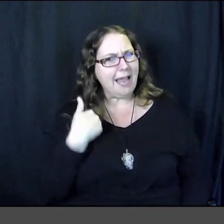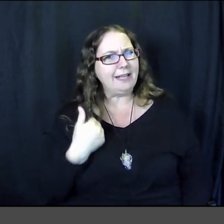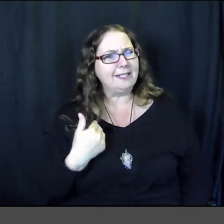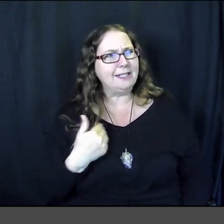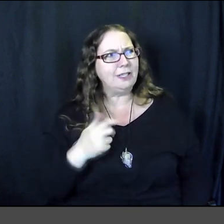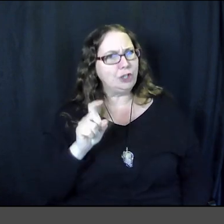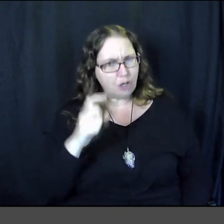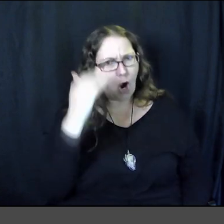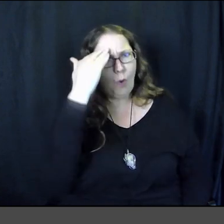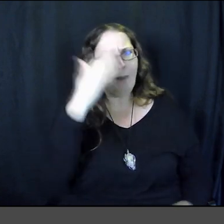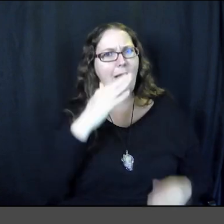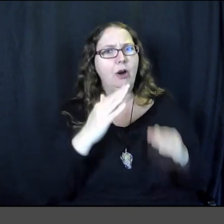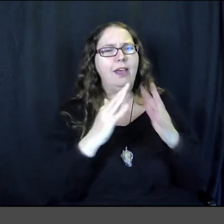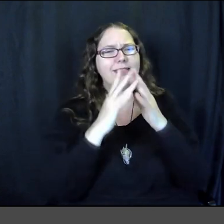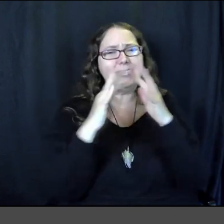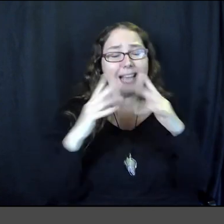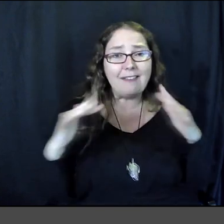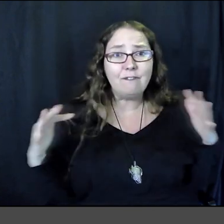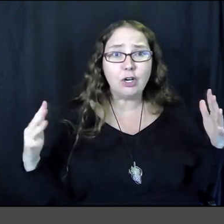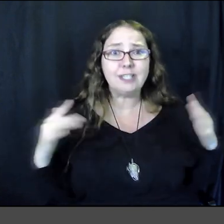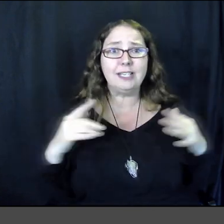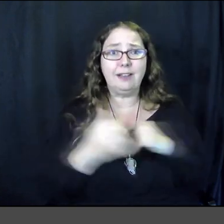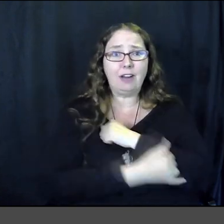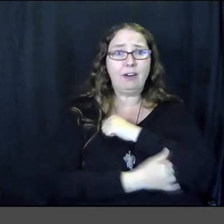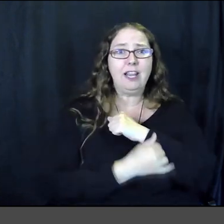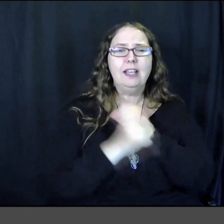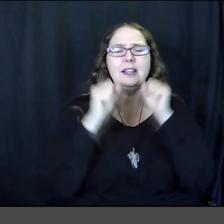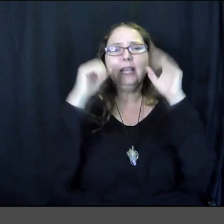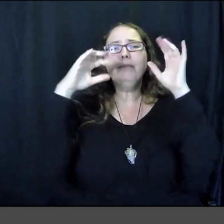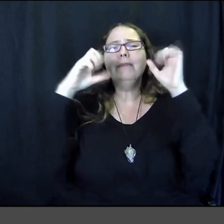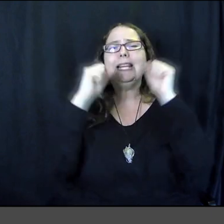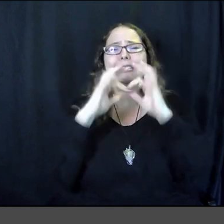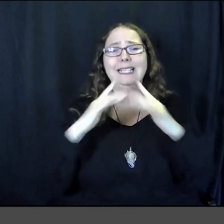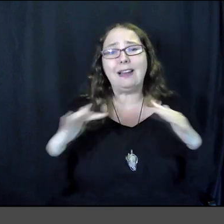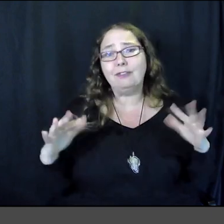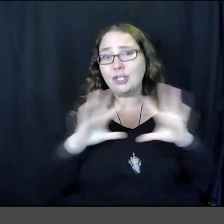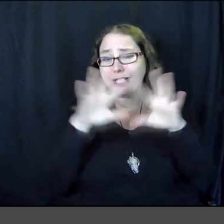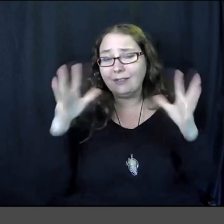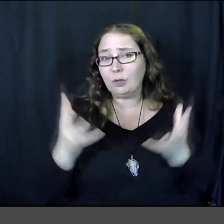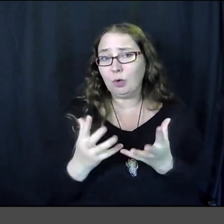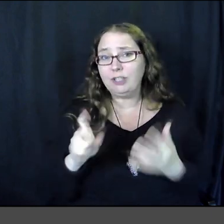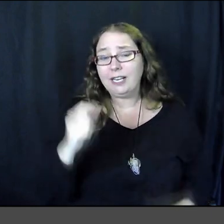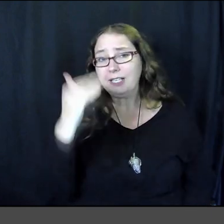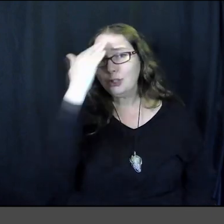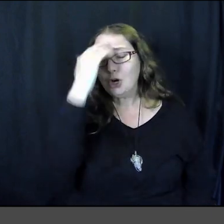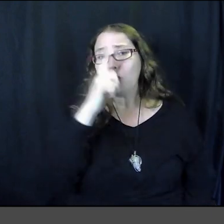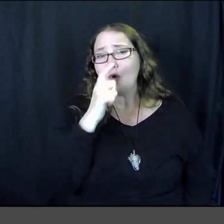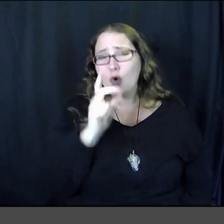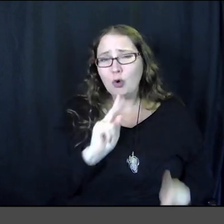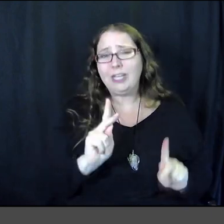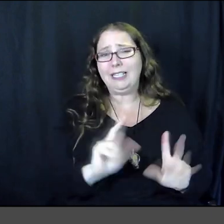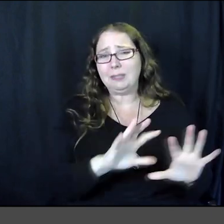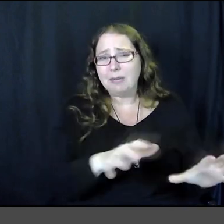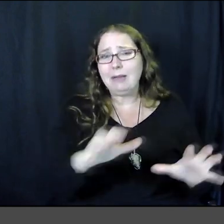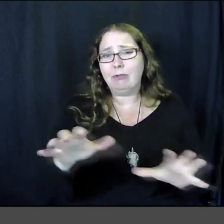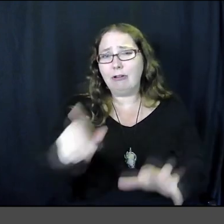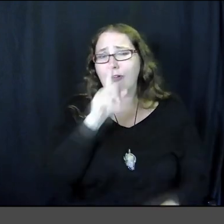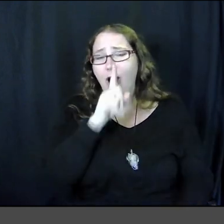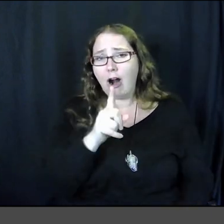THE INCREDIBLE DIVERSITY OF THIS WORLD NEEDS TO KNOW WHO THESE FOLKS ARE, NEEDS TO KNOW HOW TO NAVIGATE IN THIS SPACE.